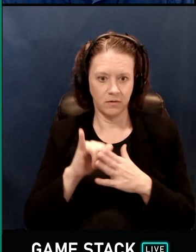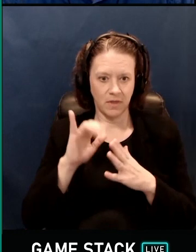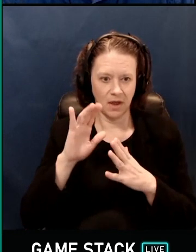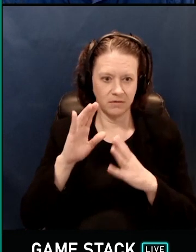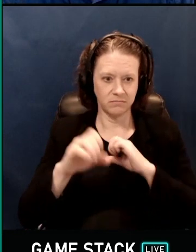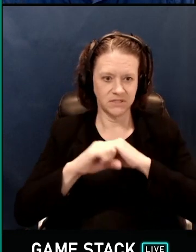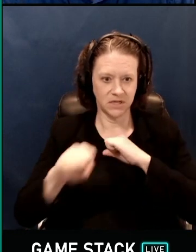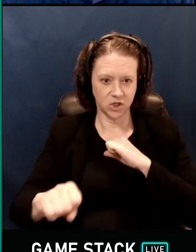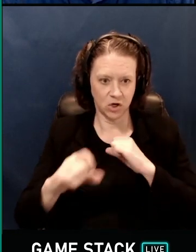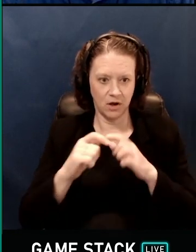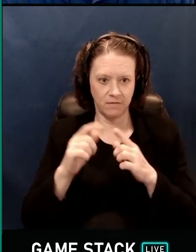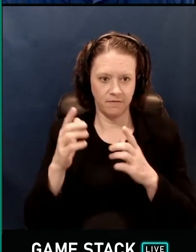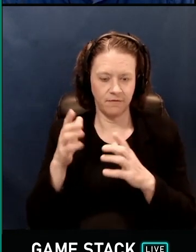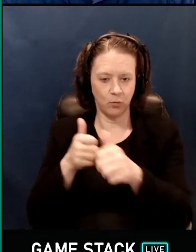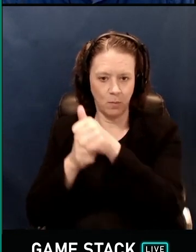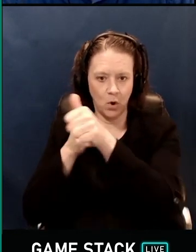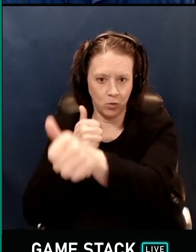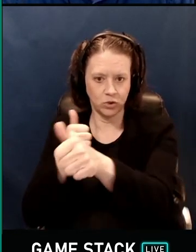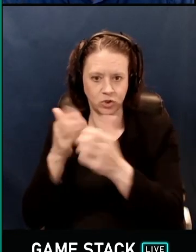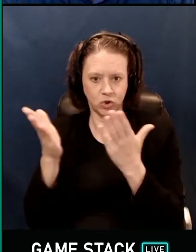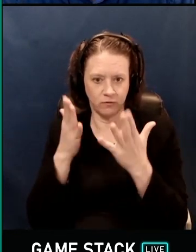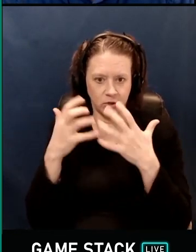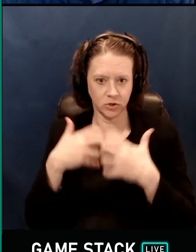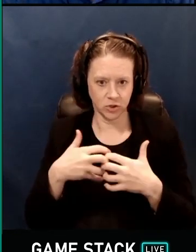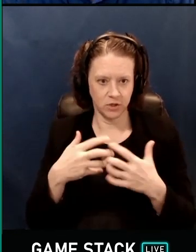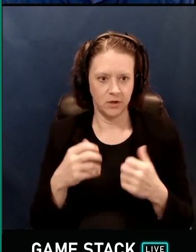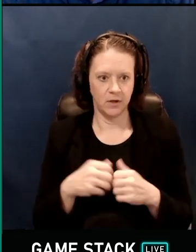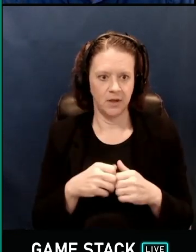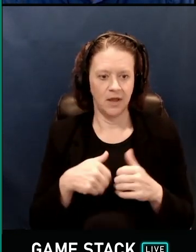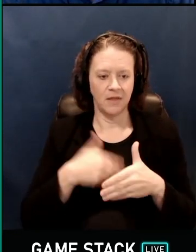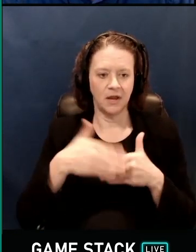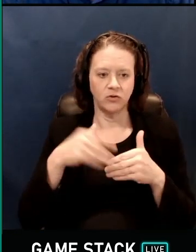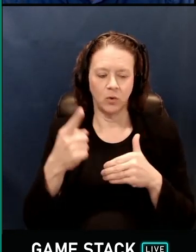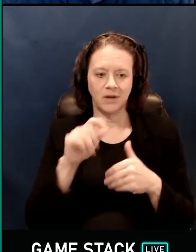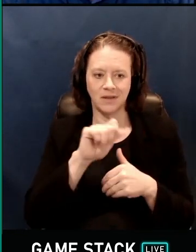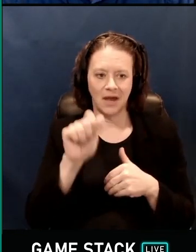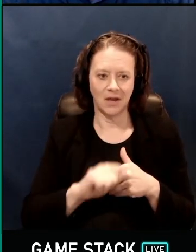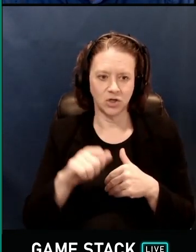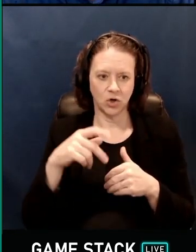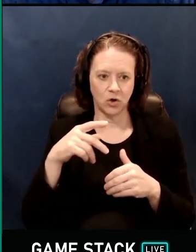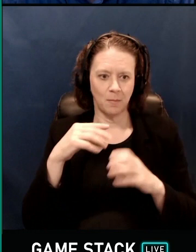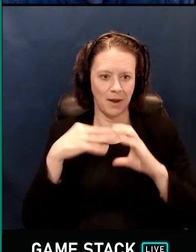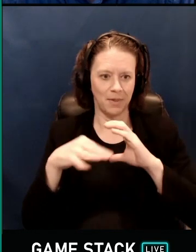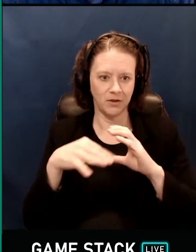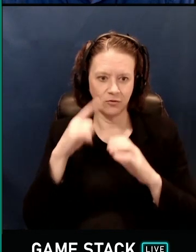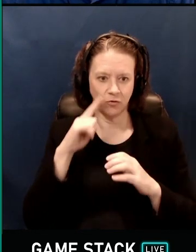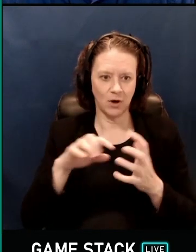The next one is Azure pipelines for the cloud native CI/CD pipelines.